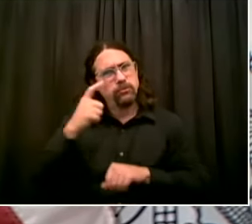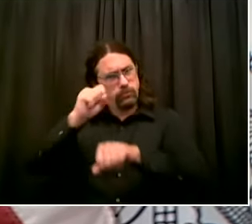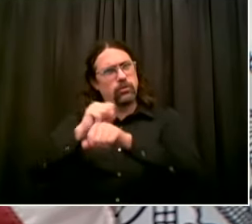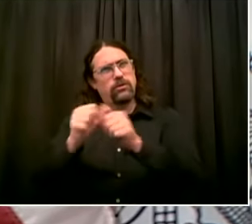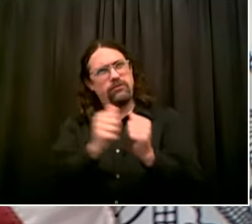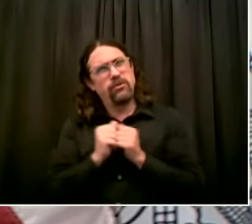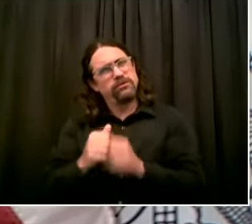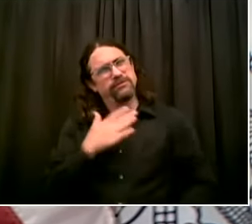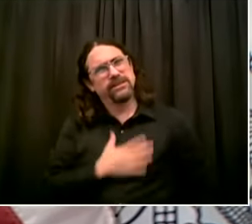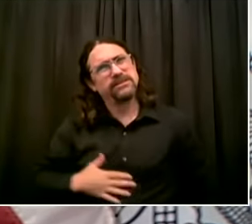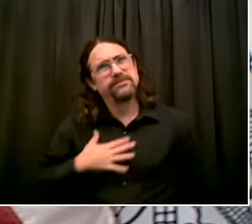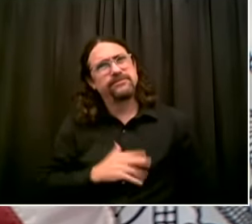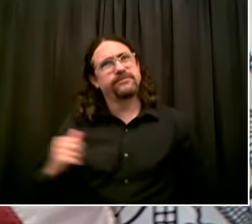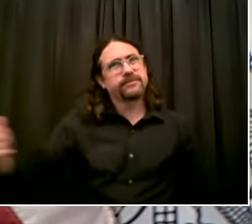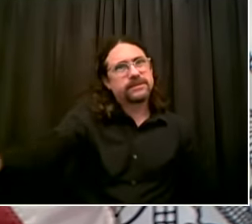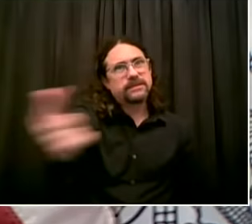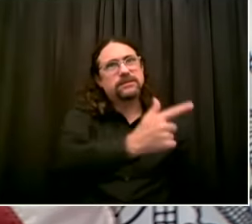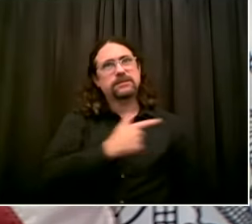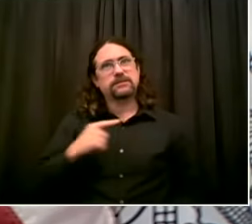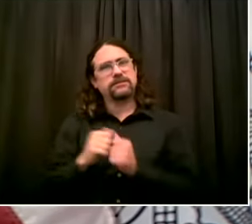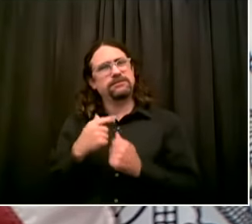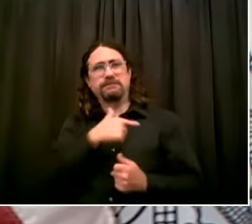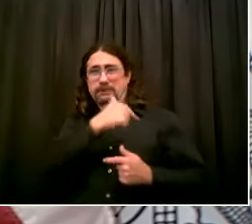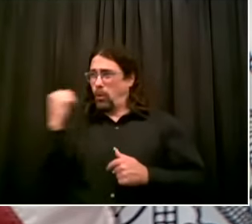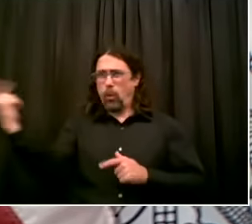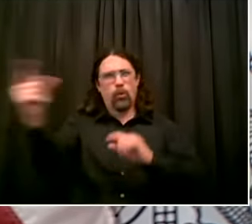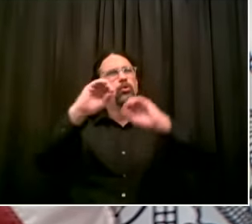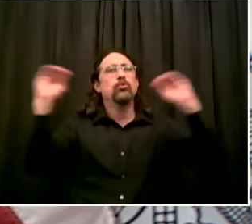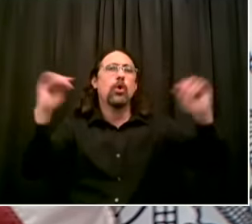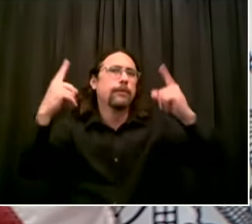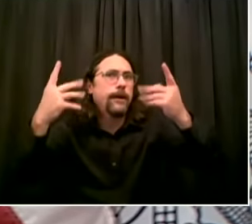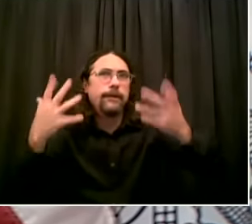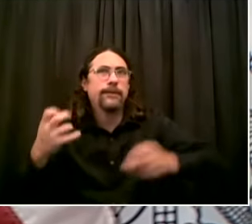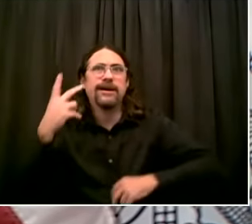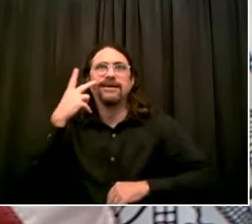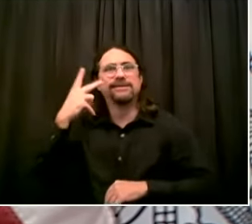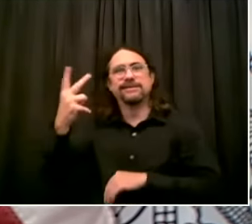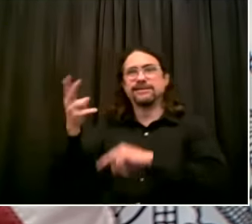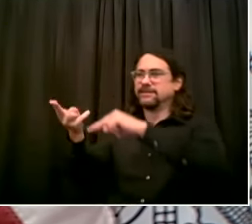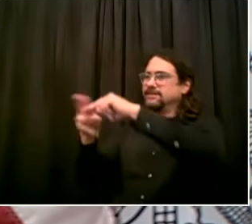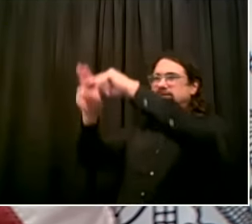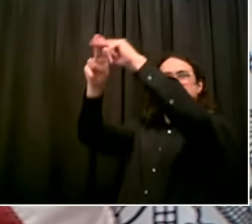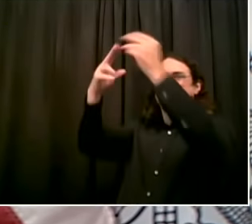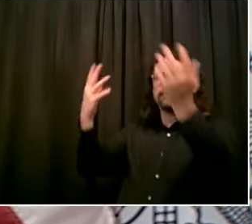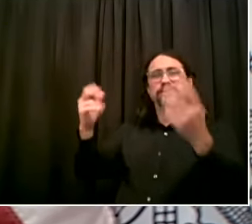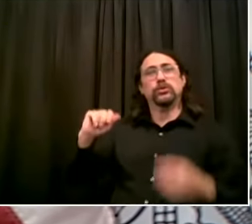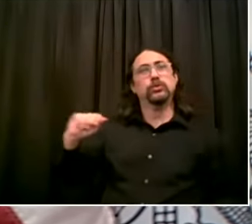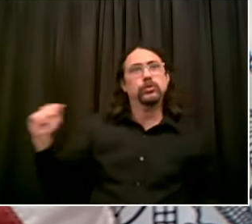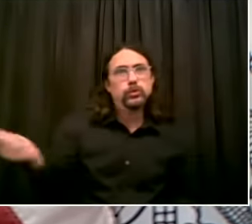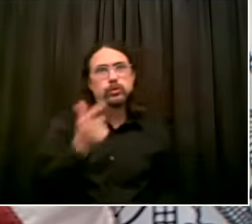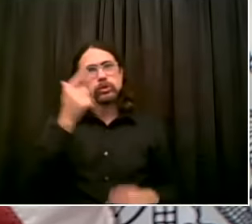ORGANIZATIONS. THERE ARE GOING TO BE 300 PEOPLE ON THE GROUND INCLUDING OUR TESTND AAC TRE